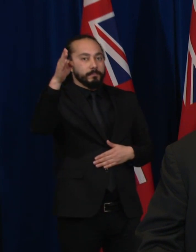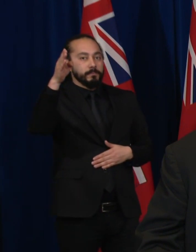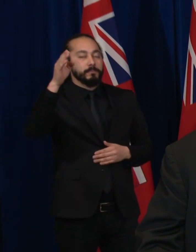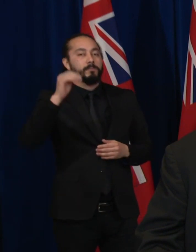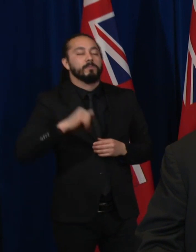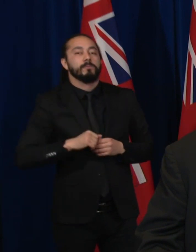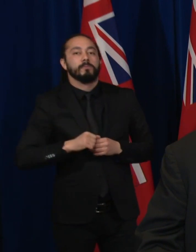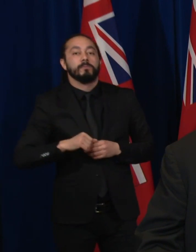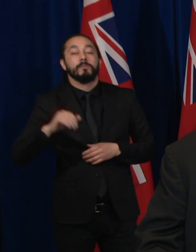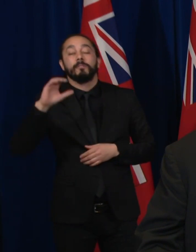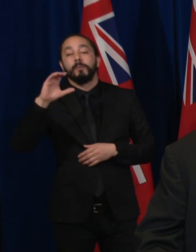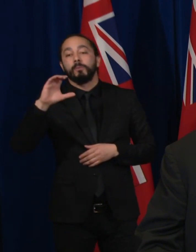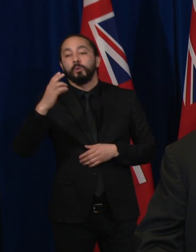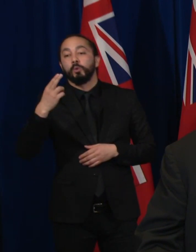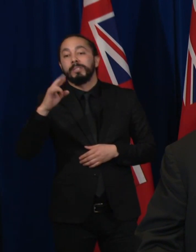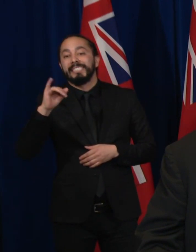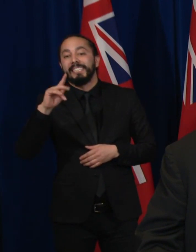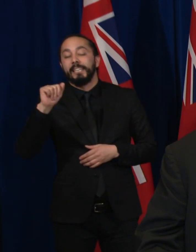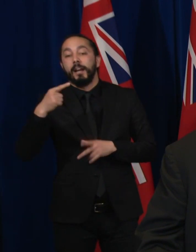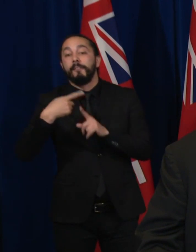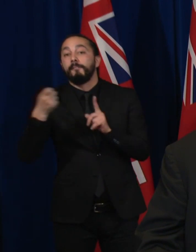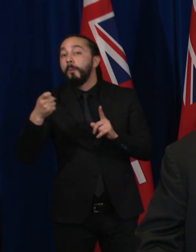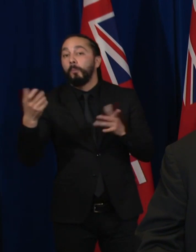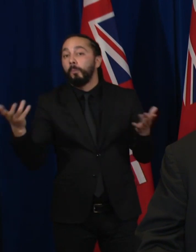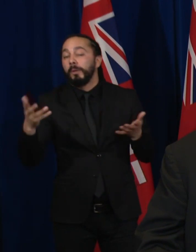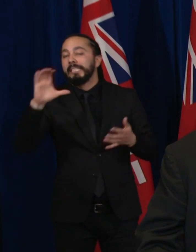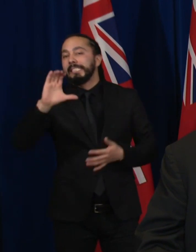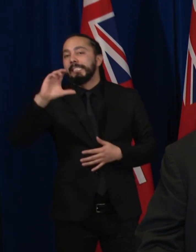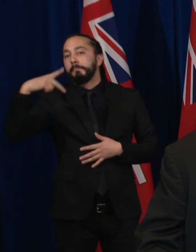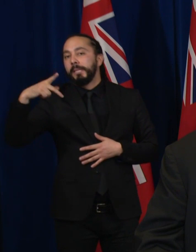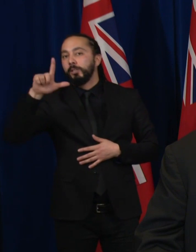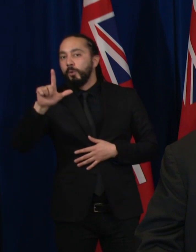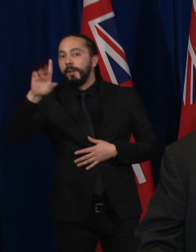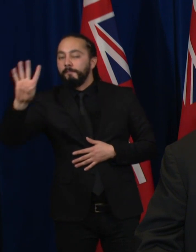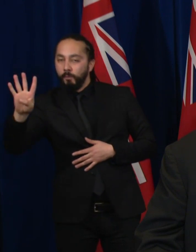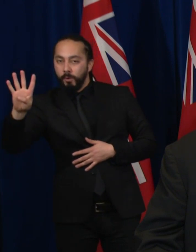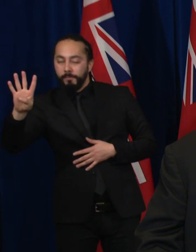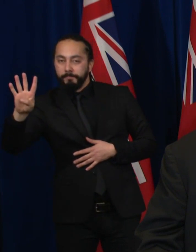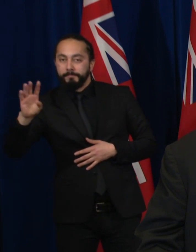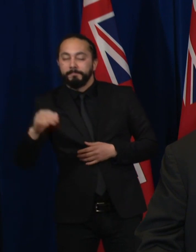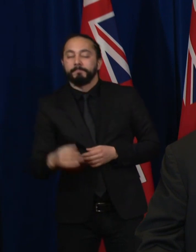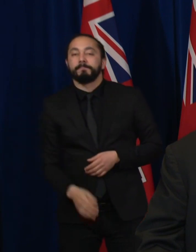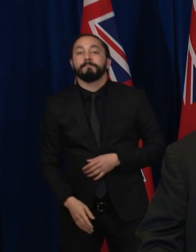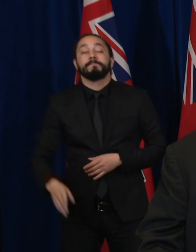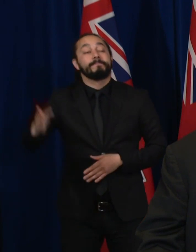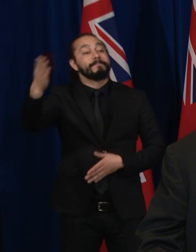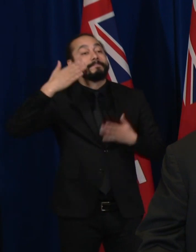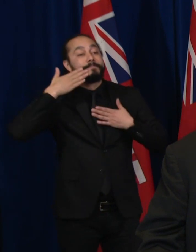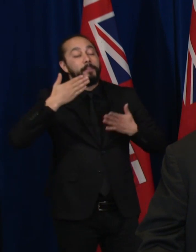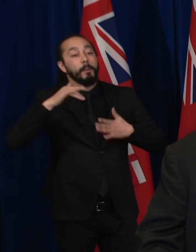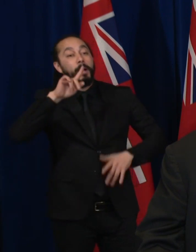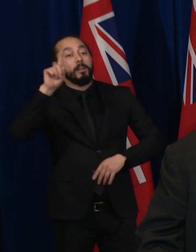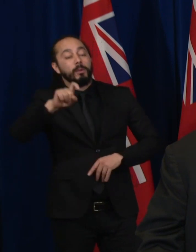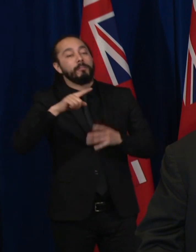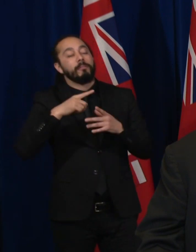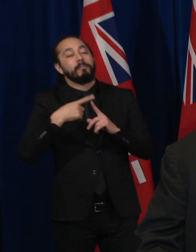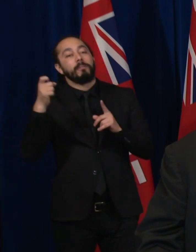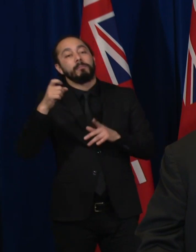that list. Thank you so much. My question is for Premier Ford, again following up on the essential services list.